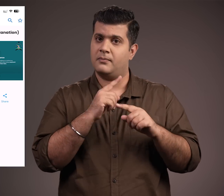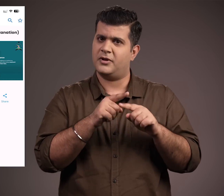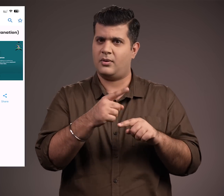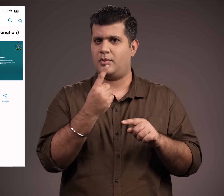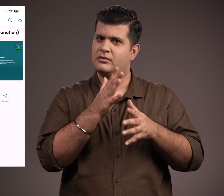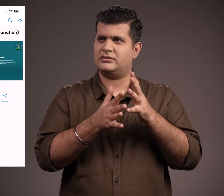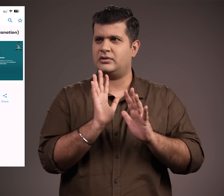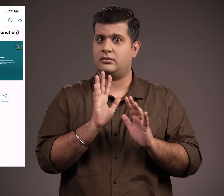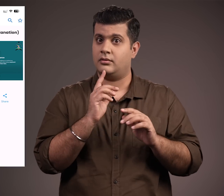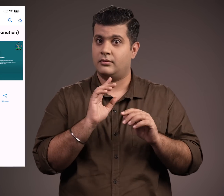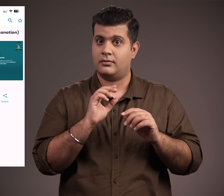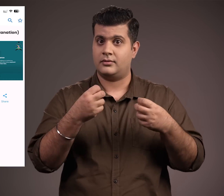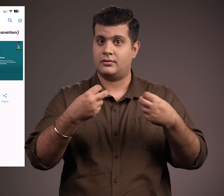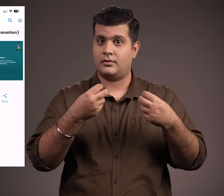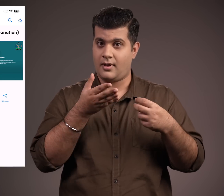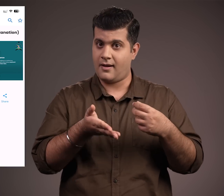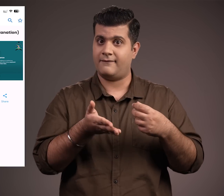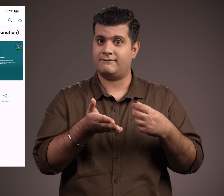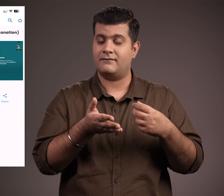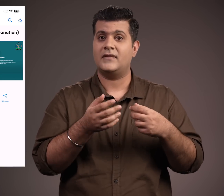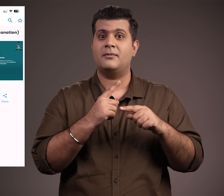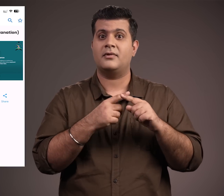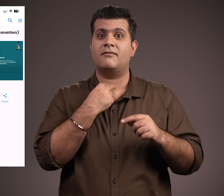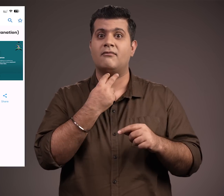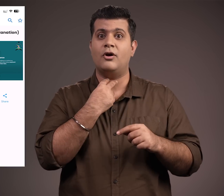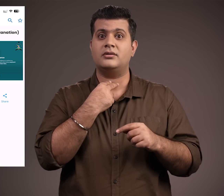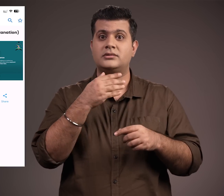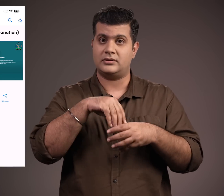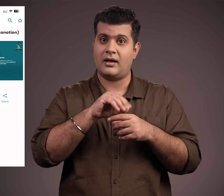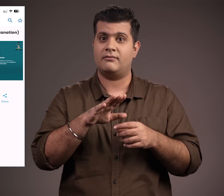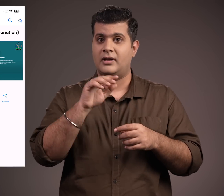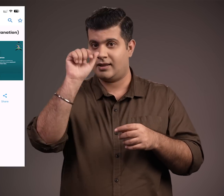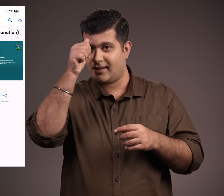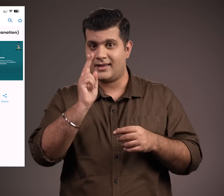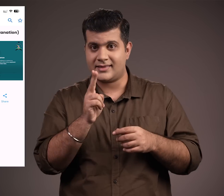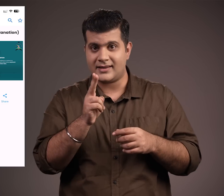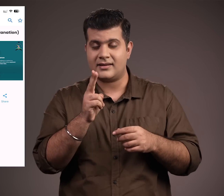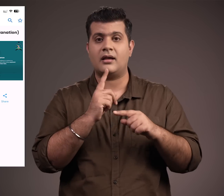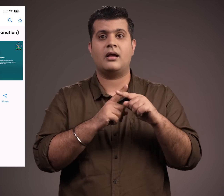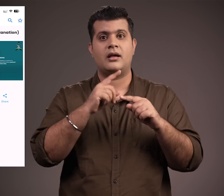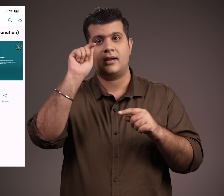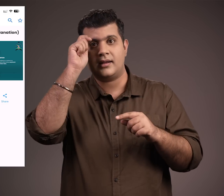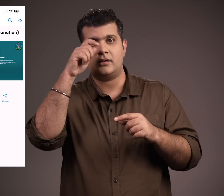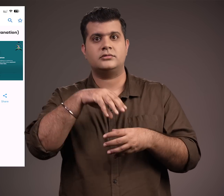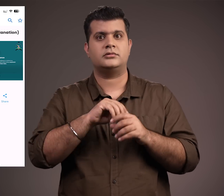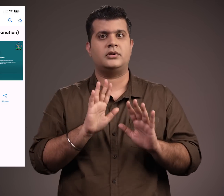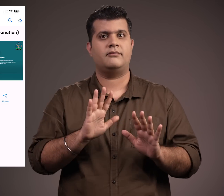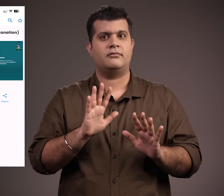The videos also have subtitles and voice-overs, both in Hindi and English.